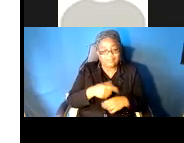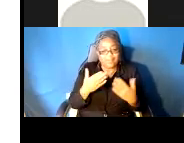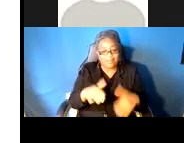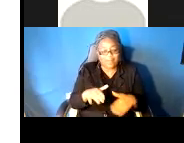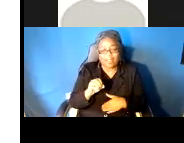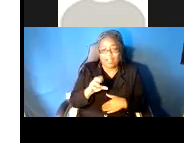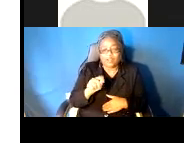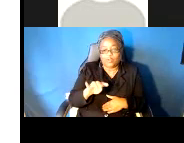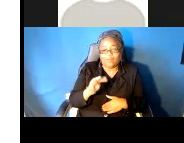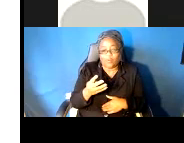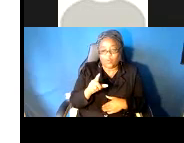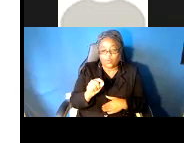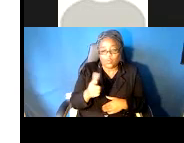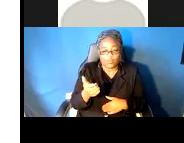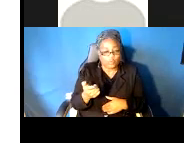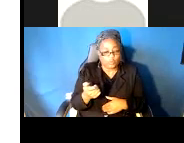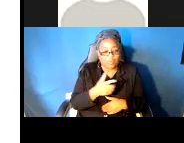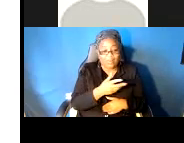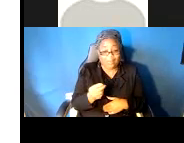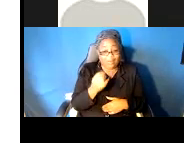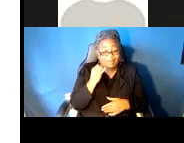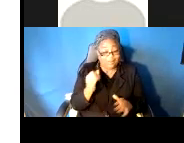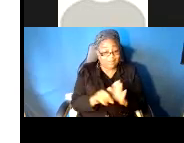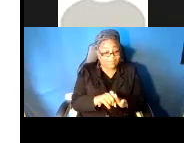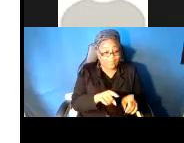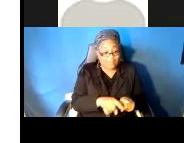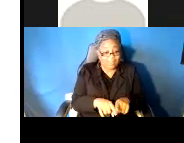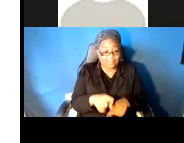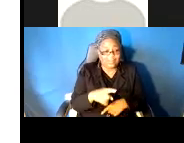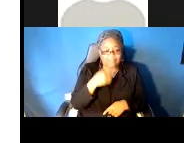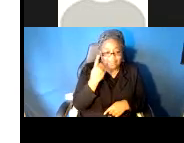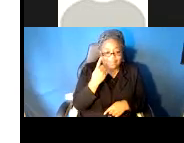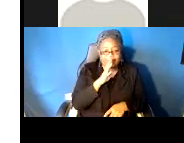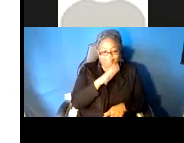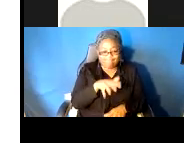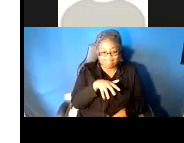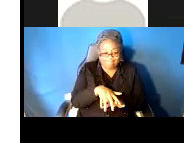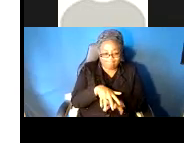and you must identify as Black, Indigenous, and/or a Person of Color,